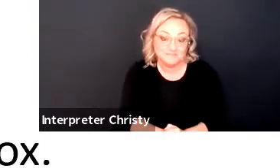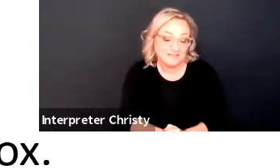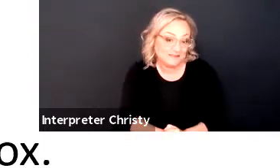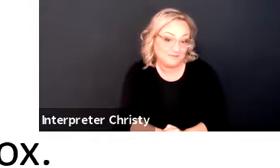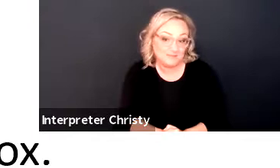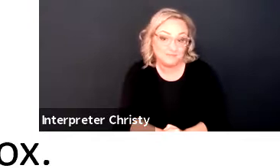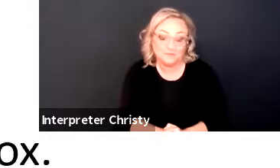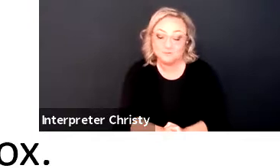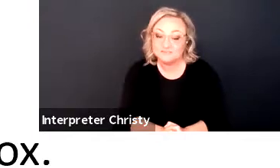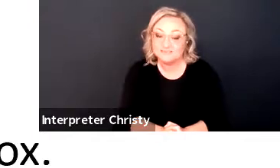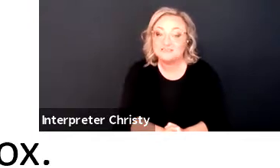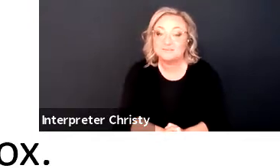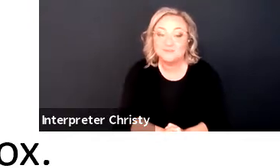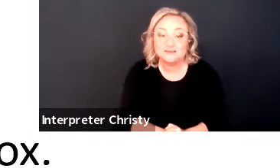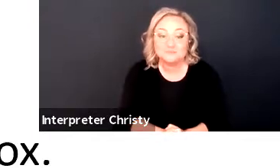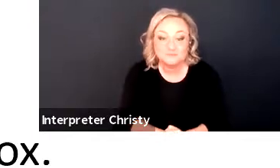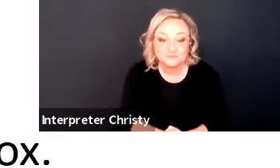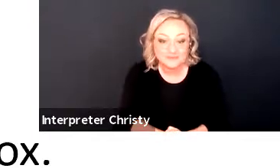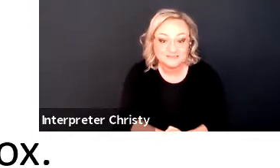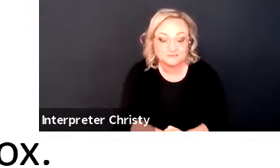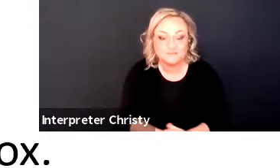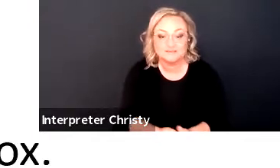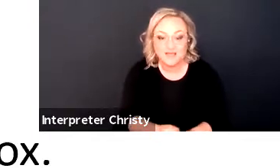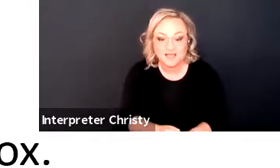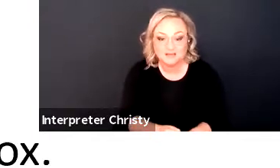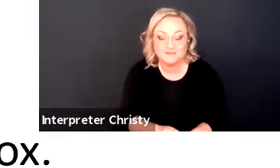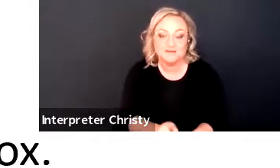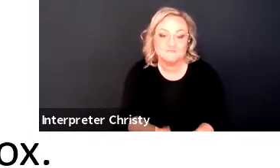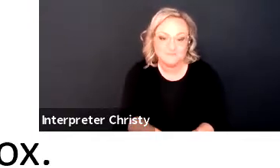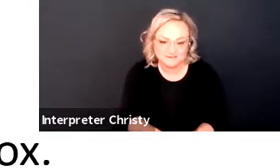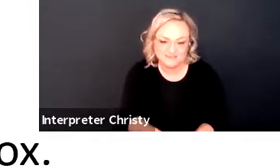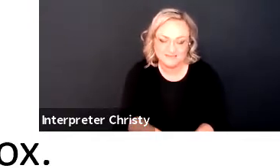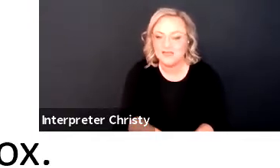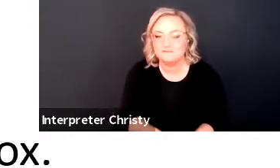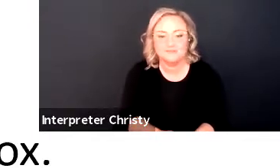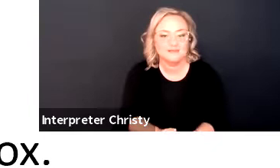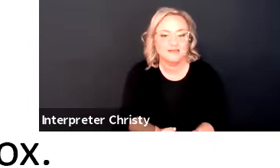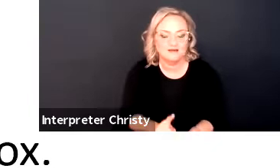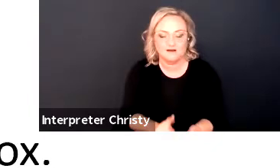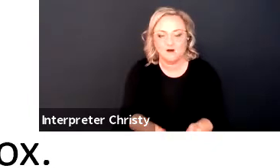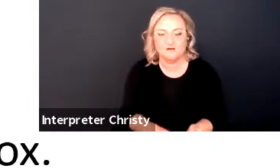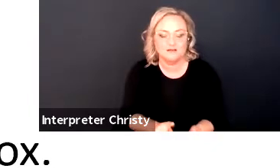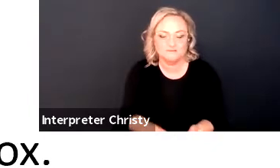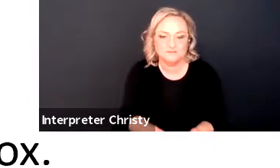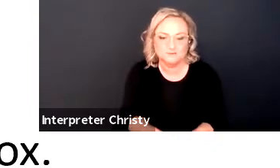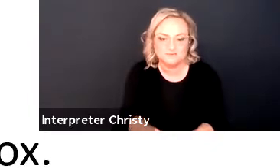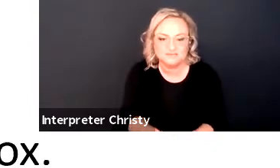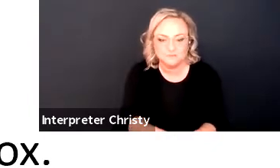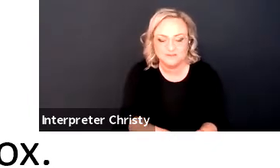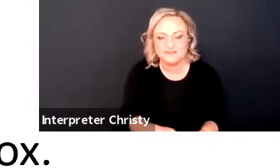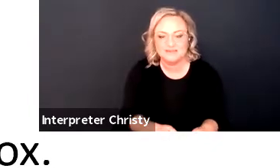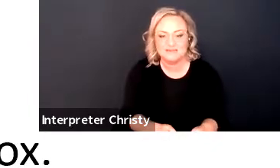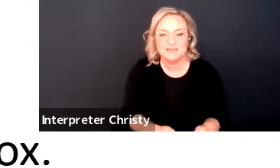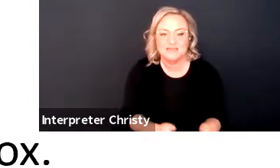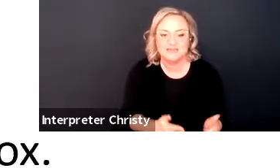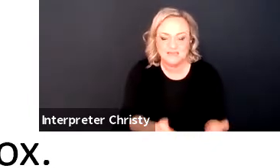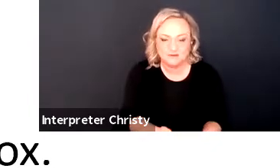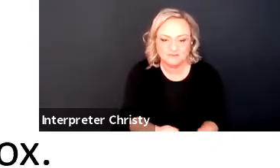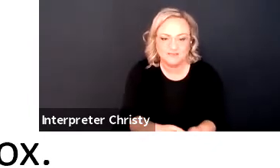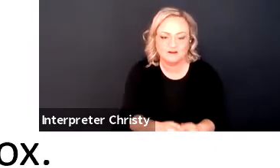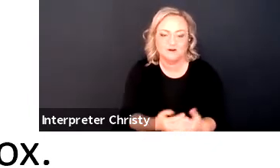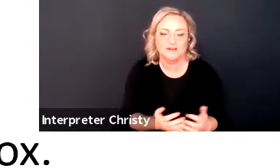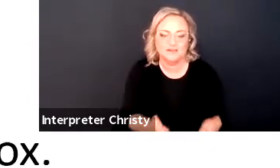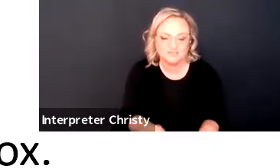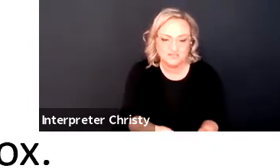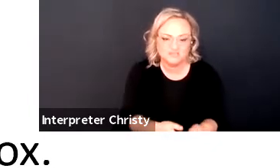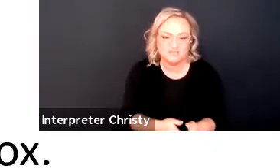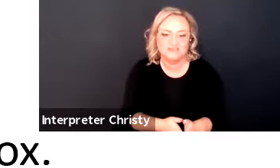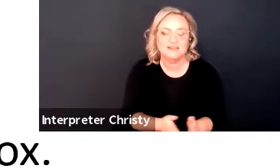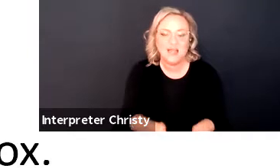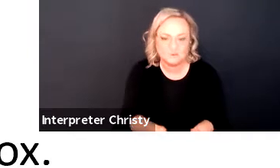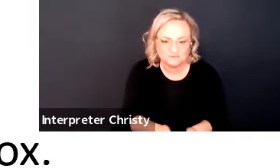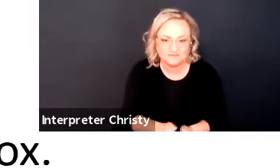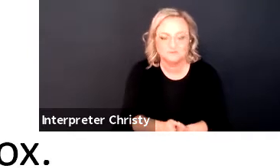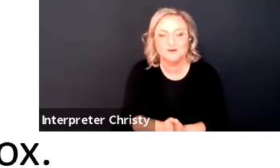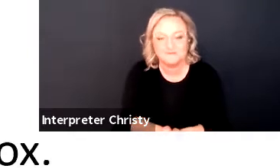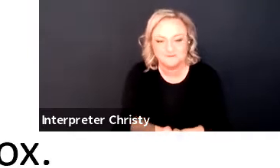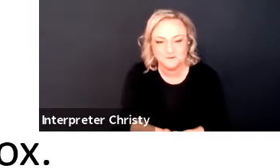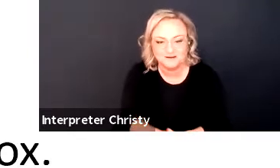Interpreter Christy : And maybe we'll see some big improvements with time funding and having the all of the resources that we need in healthcare in education and housing for everyone.